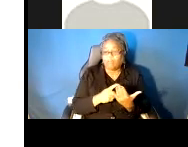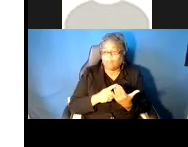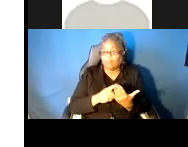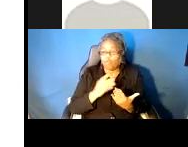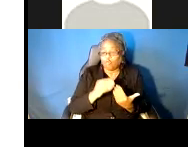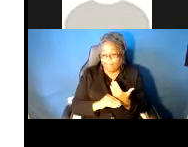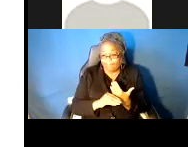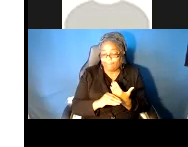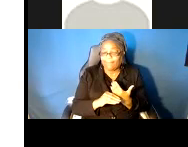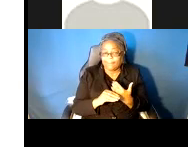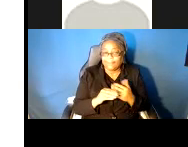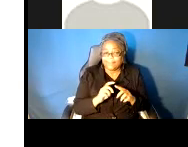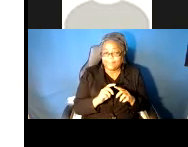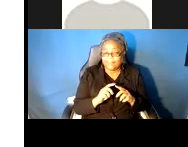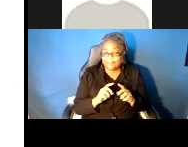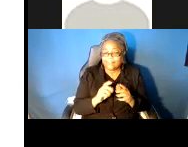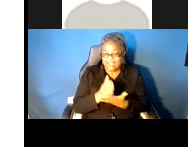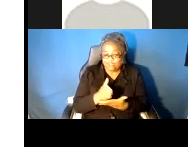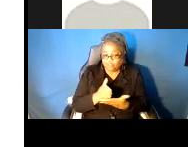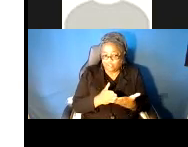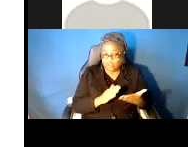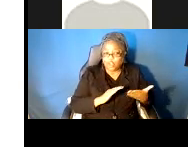your proposal budgets, and your pronouns.